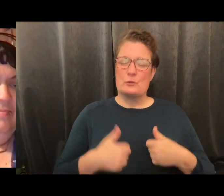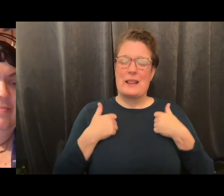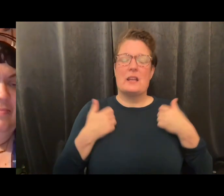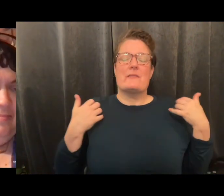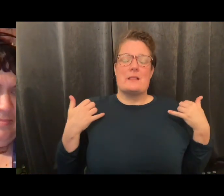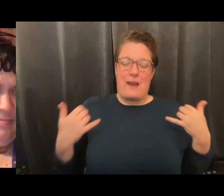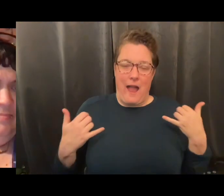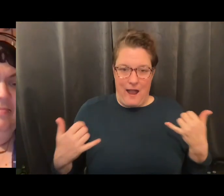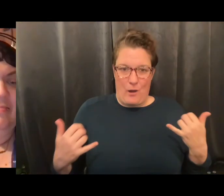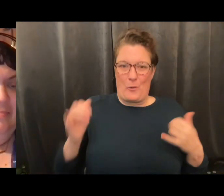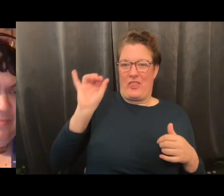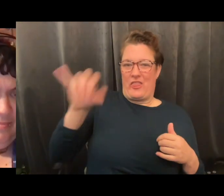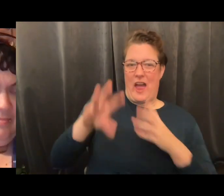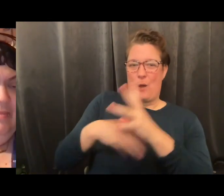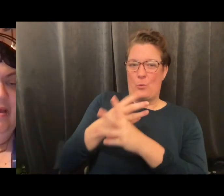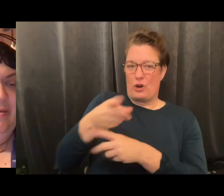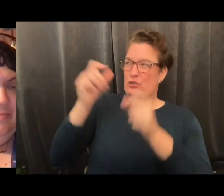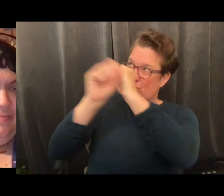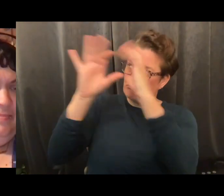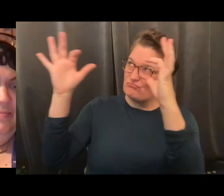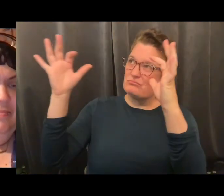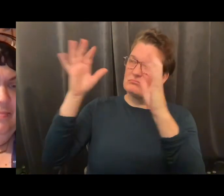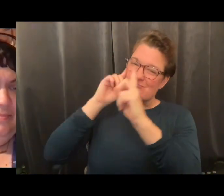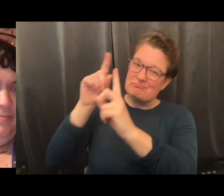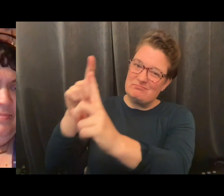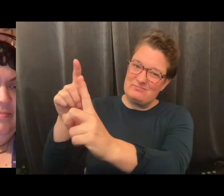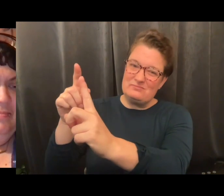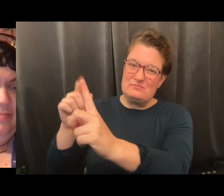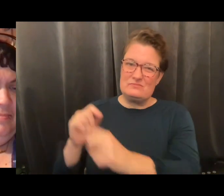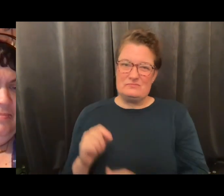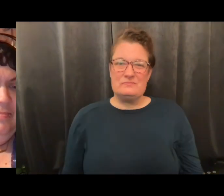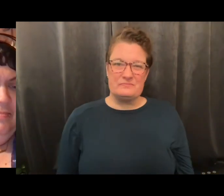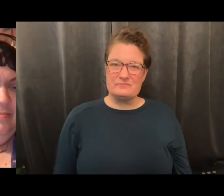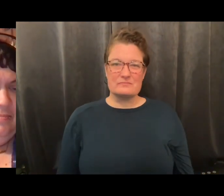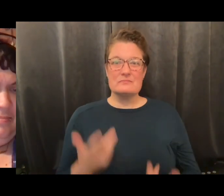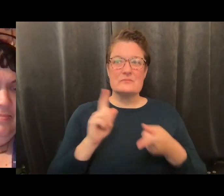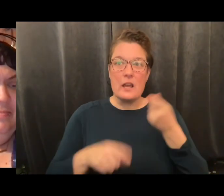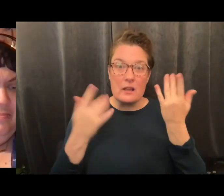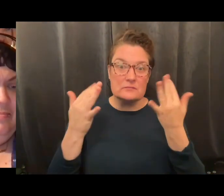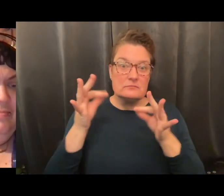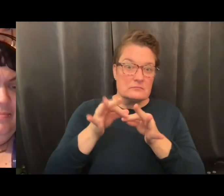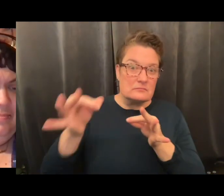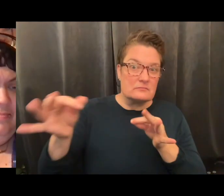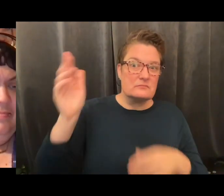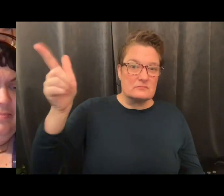that it's not, there's no postponing, you know, abolition isn't just the lack